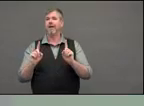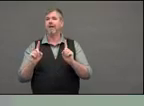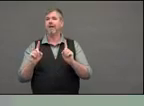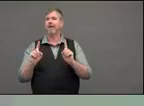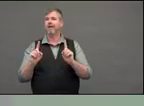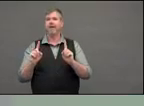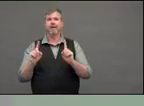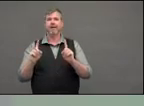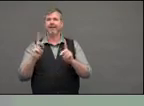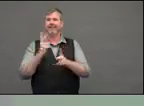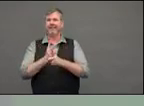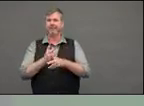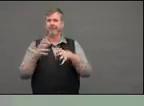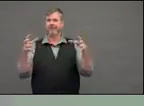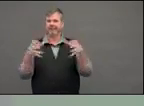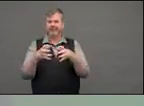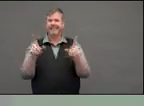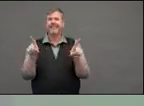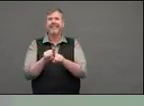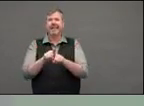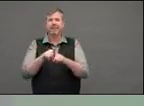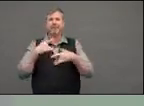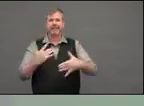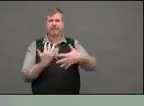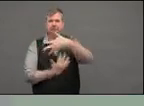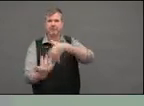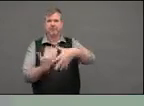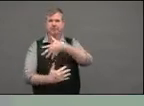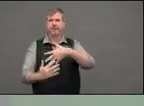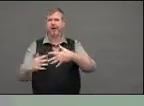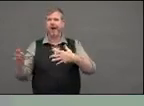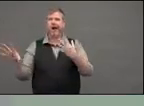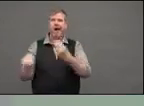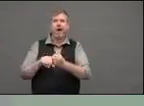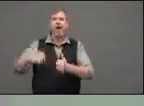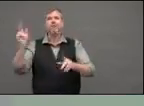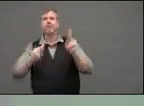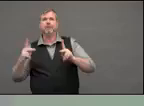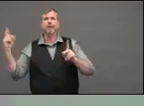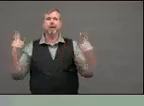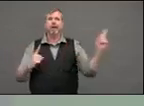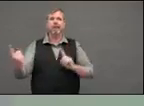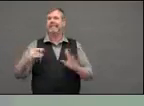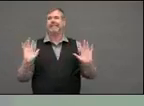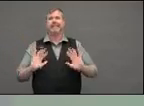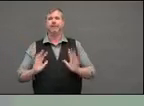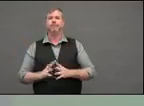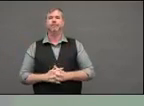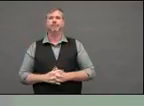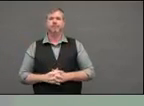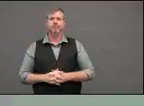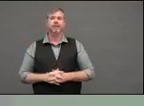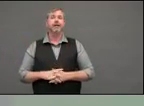trails or to the parks make sure that you have your mask and limit those interactions as much as you can